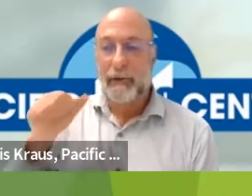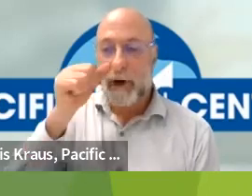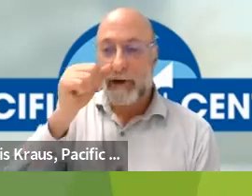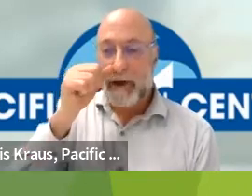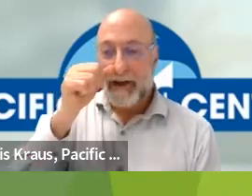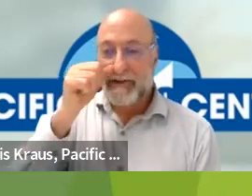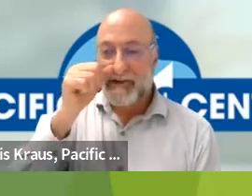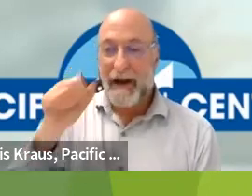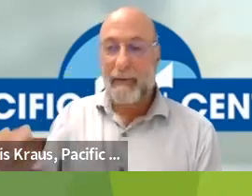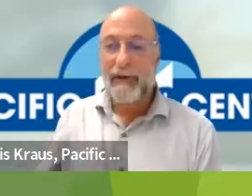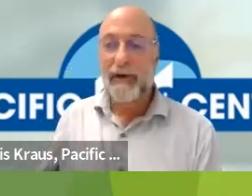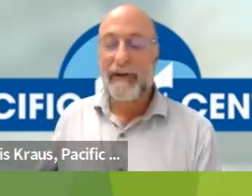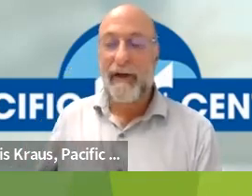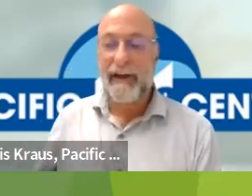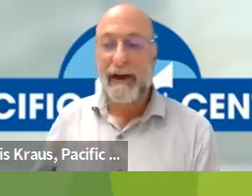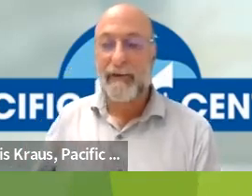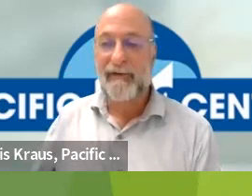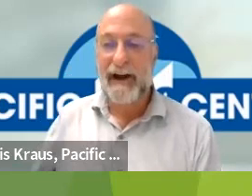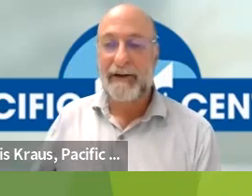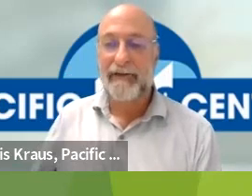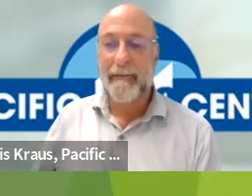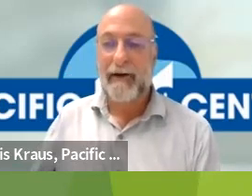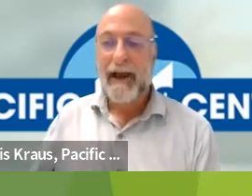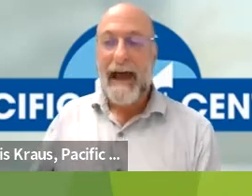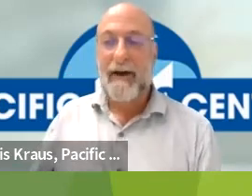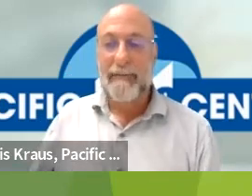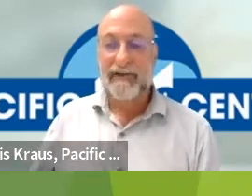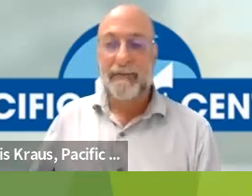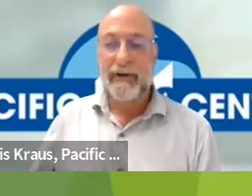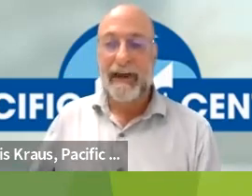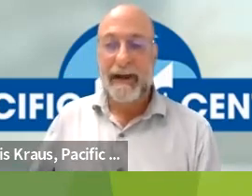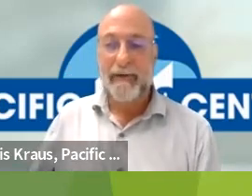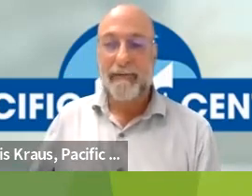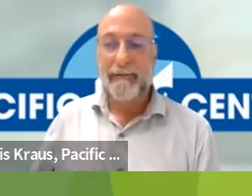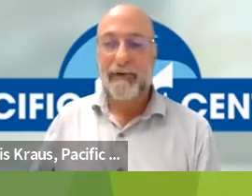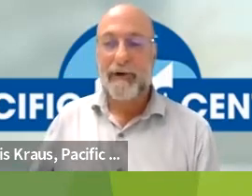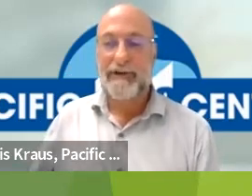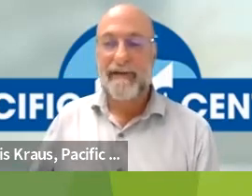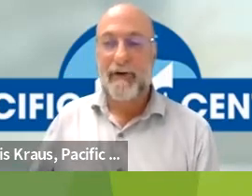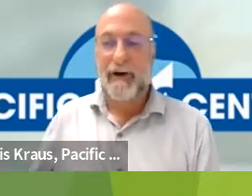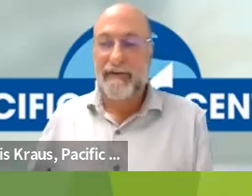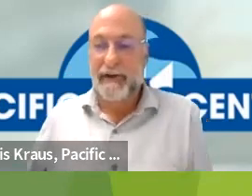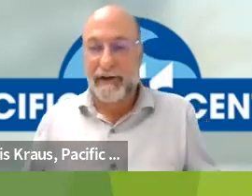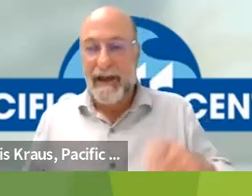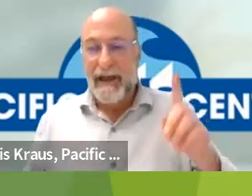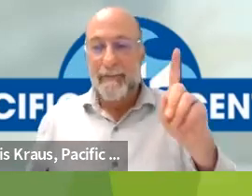you would want to share with those healthcare providers about how to best communicate with people who are deaf or hard of hearing?